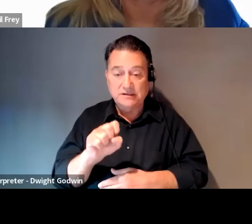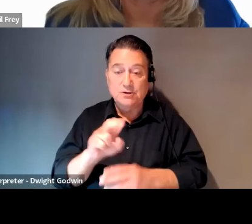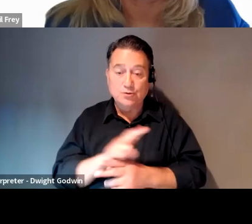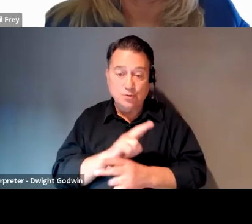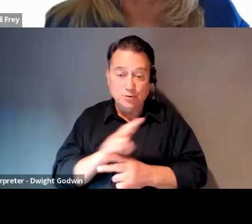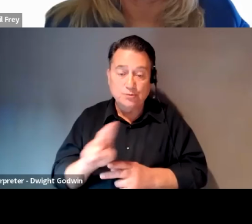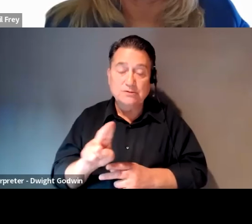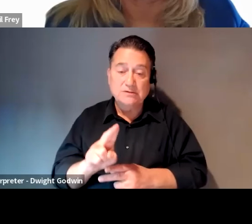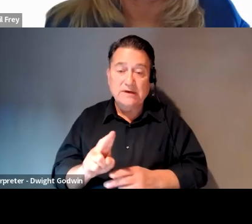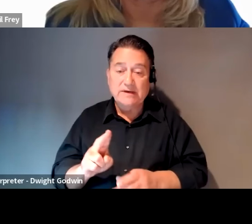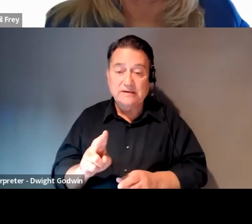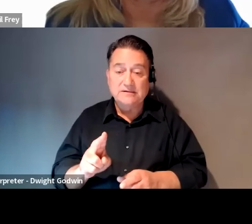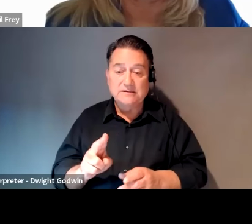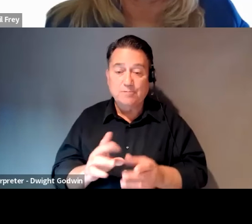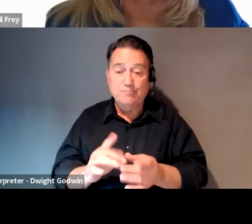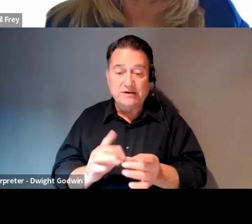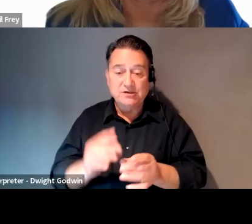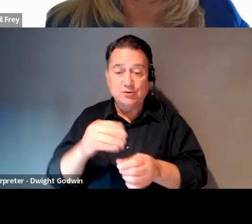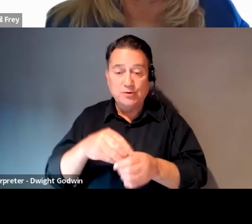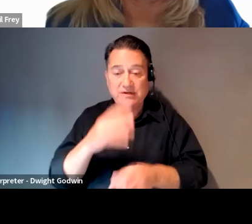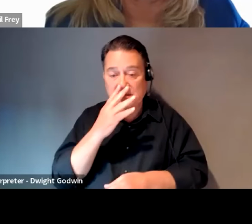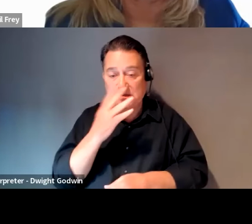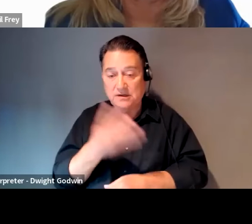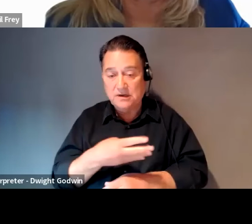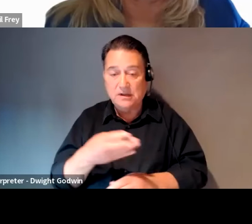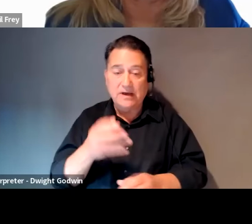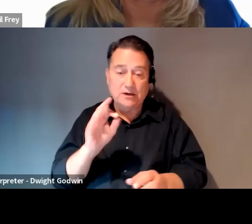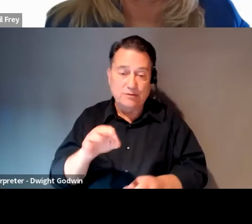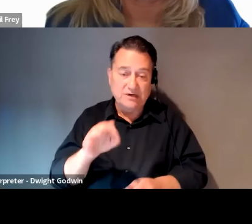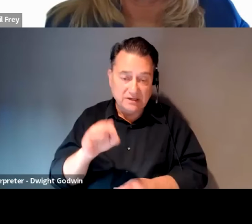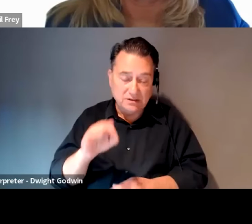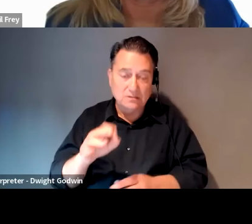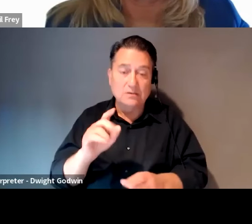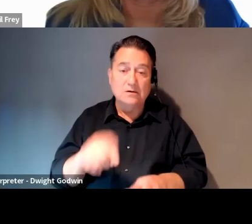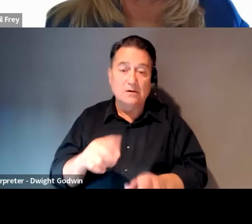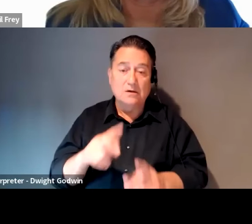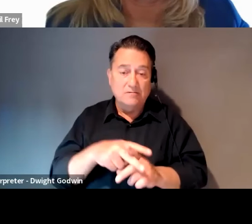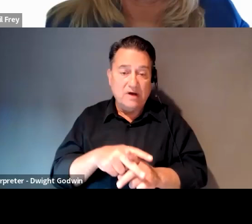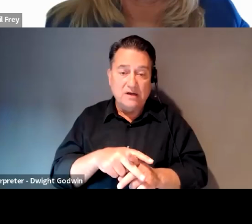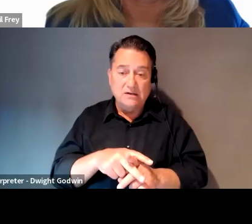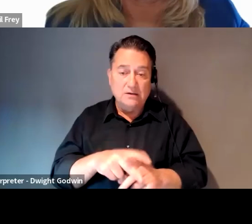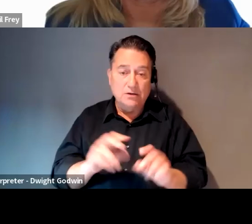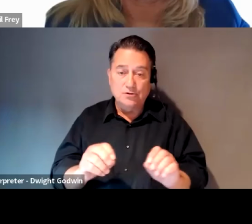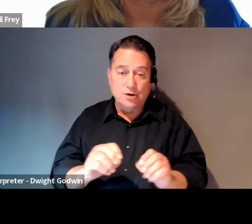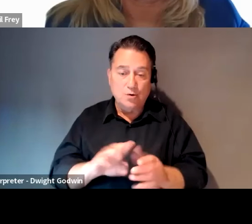So if we're starting from that point, the part point of filing, there is no exclusionary criteria,